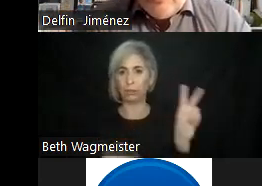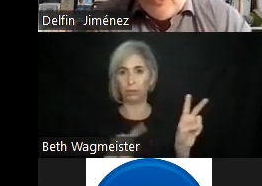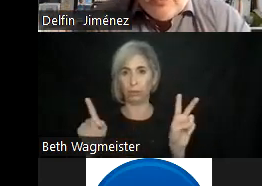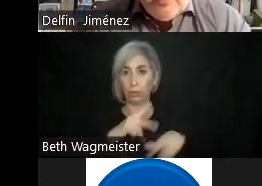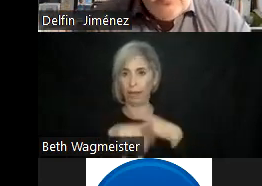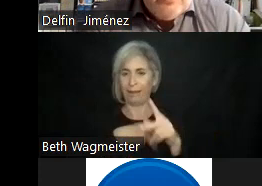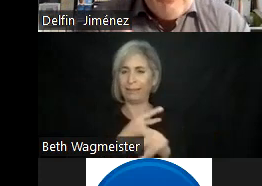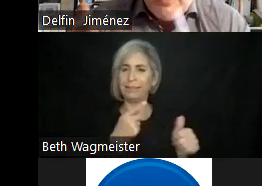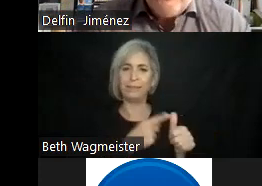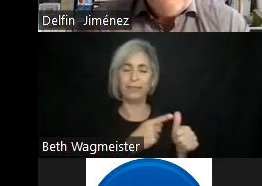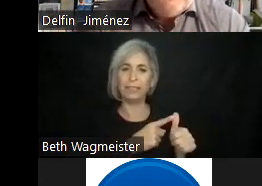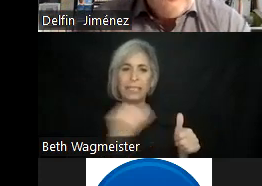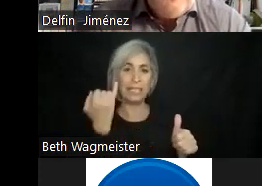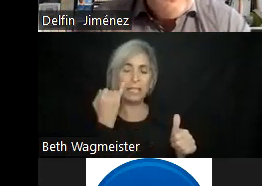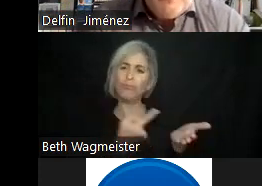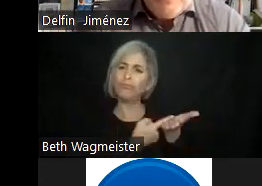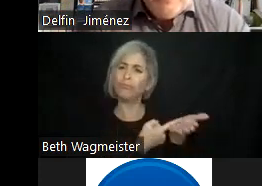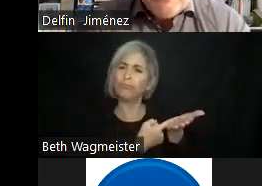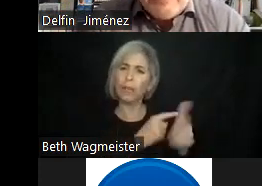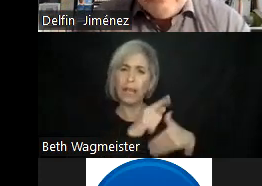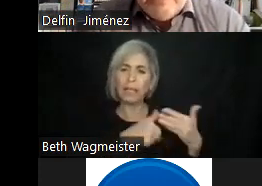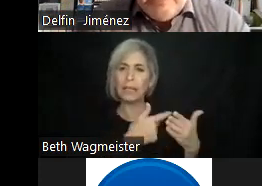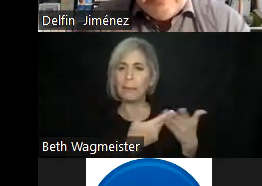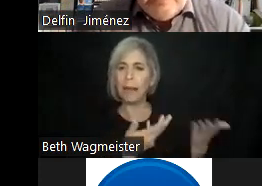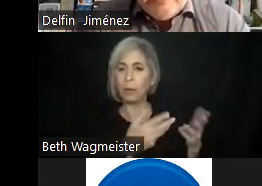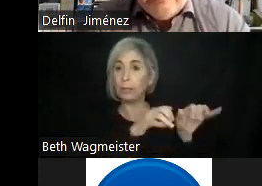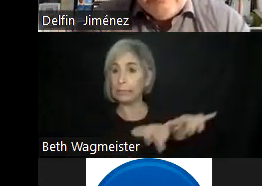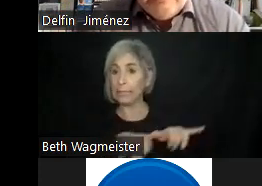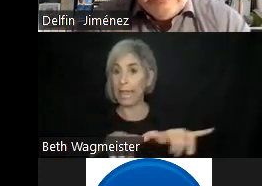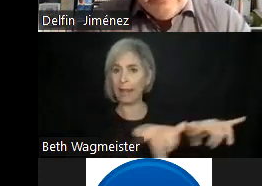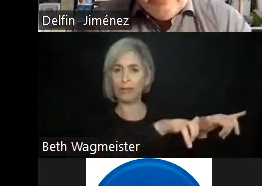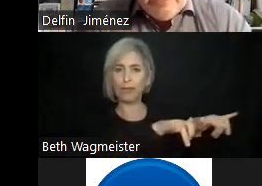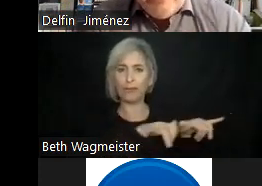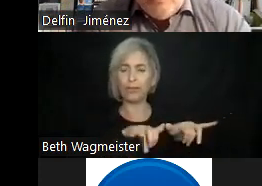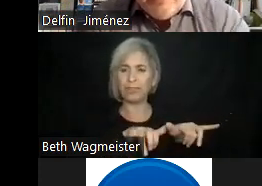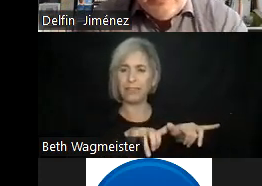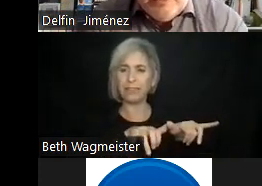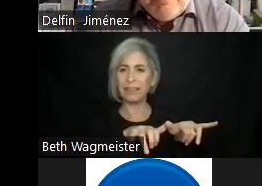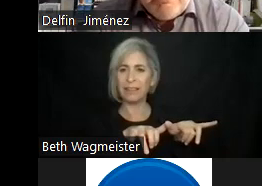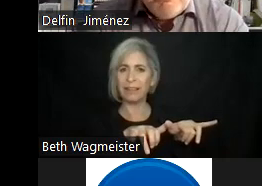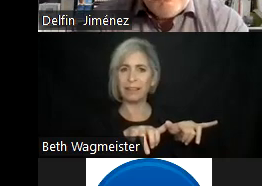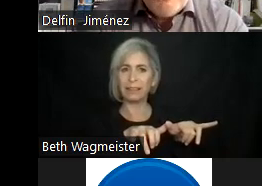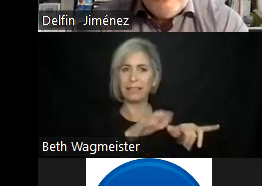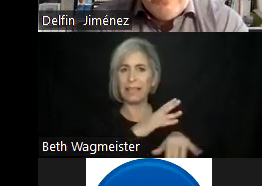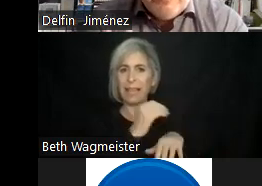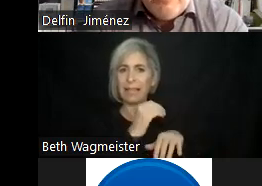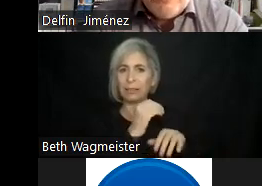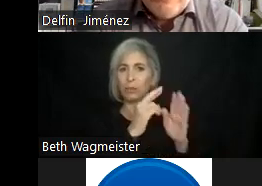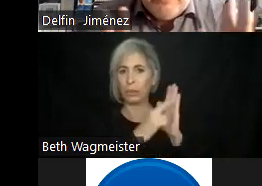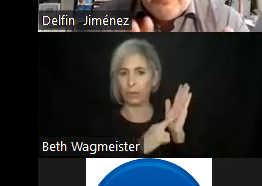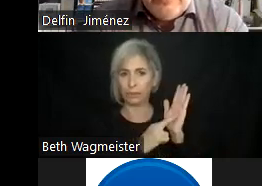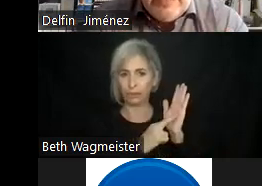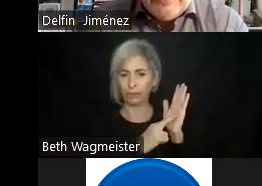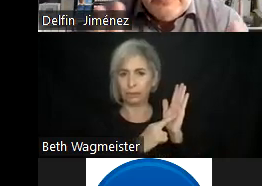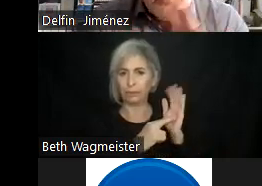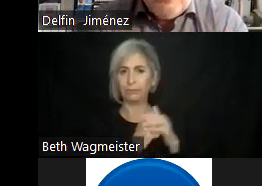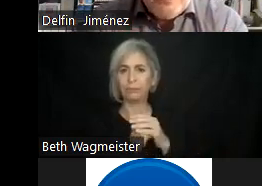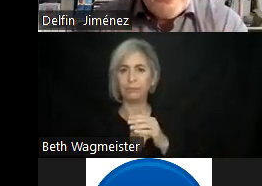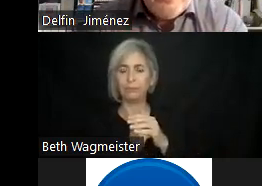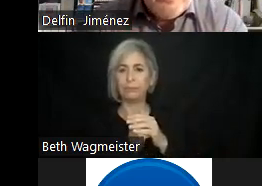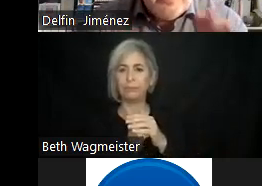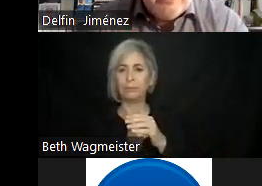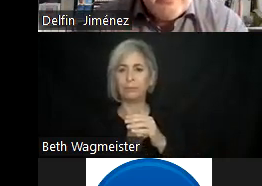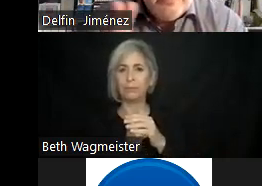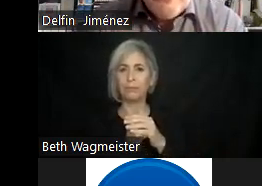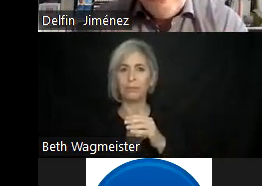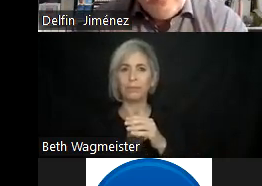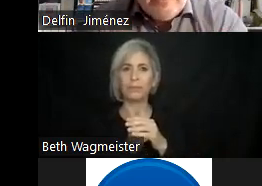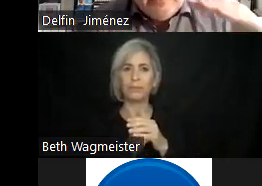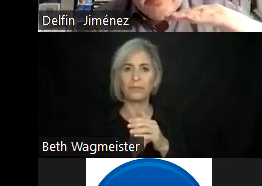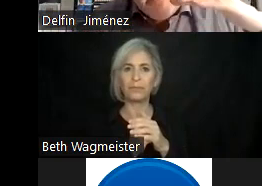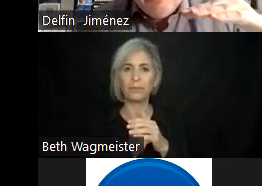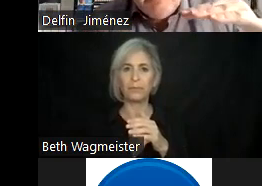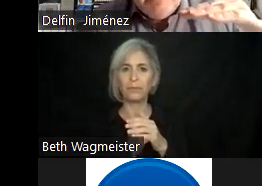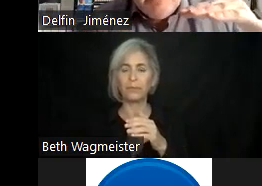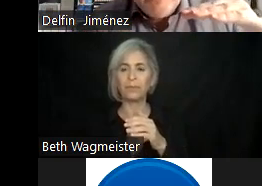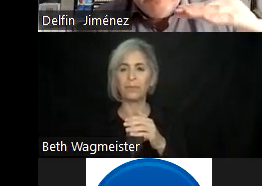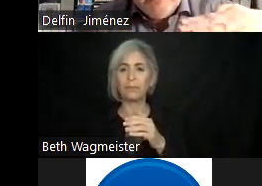talk about standards and regulations. And that's important. Legality or excellence. In the minimum,